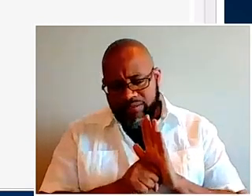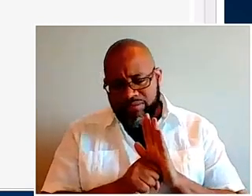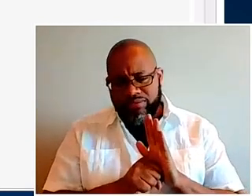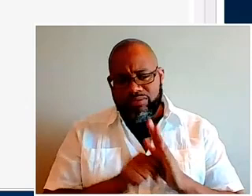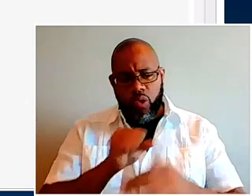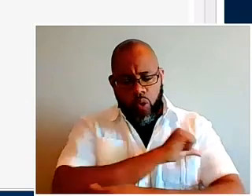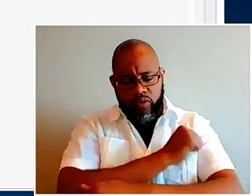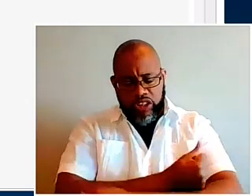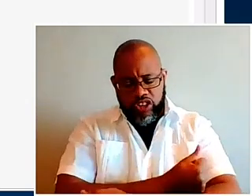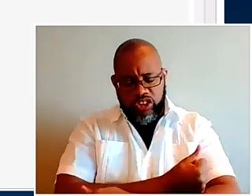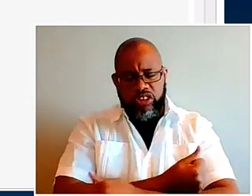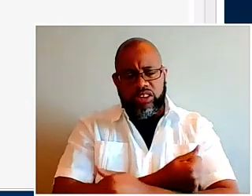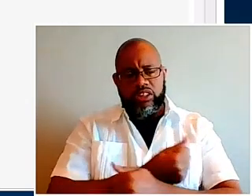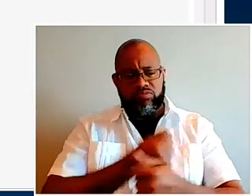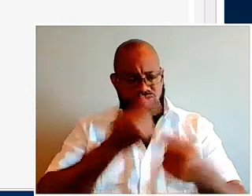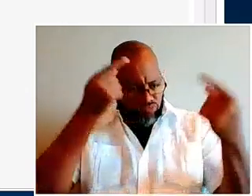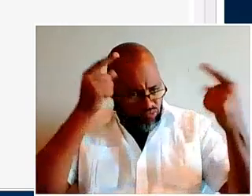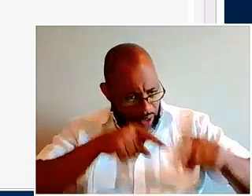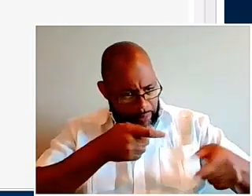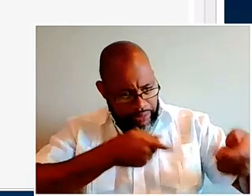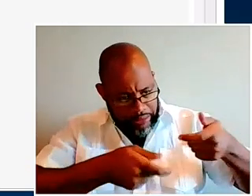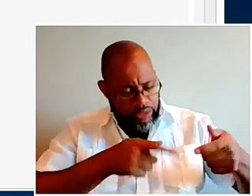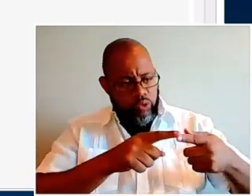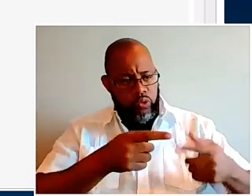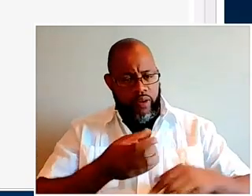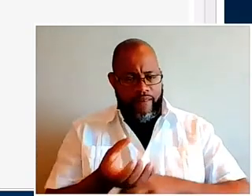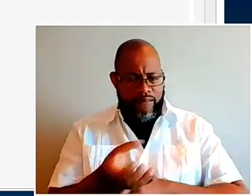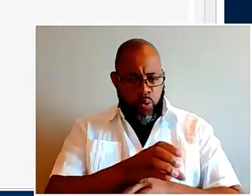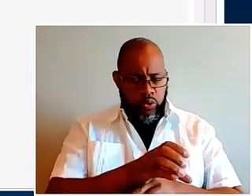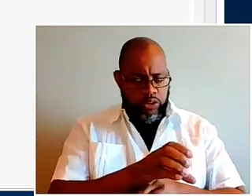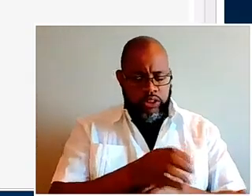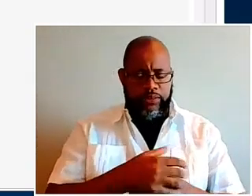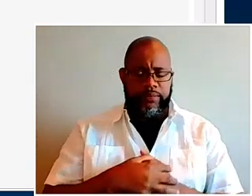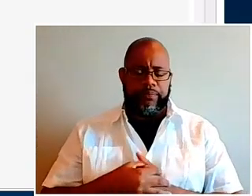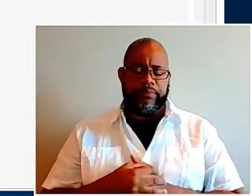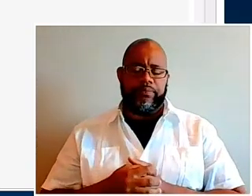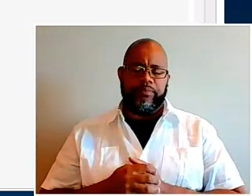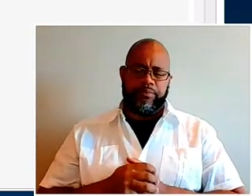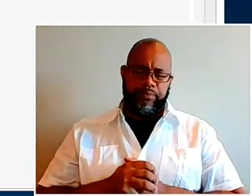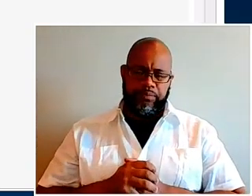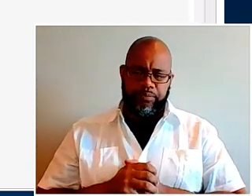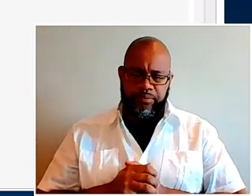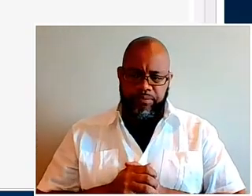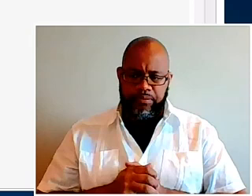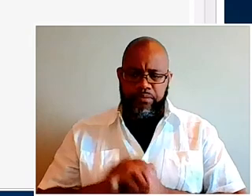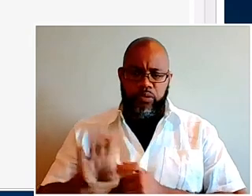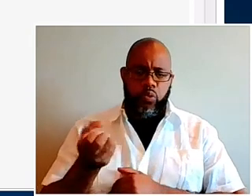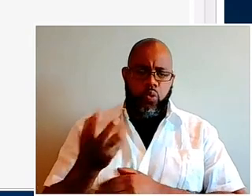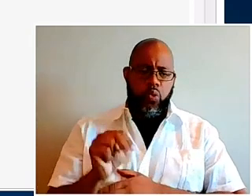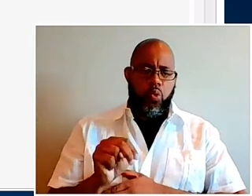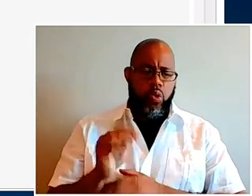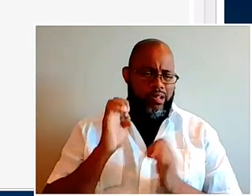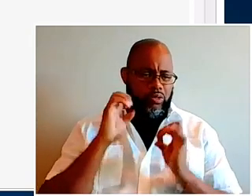reciprocity agreement to enforce its own education-specific laws.